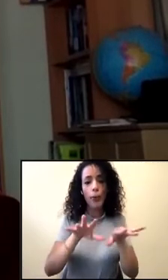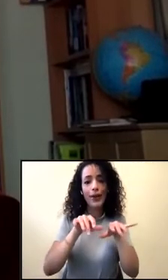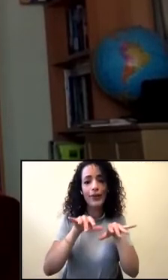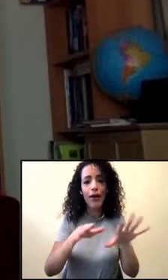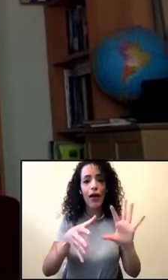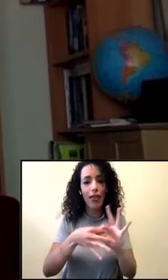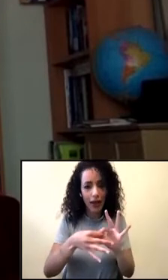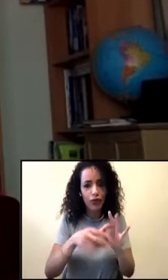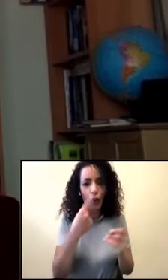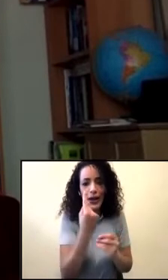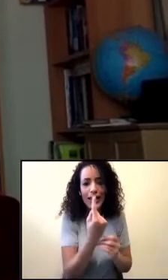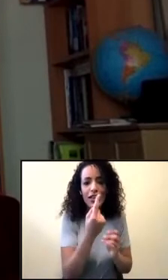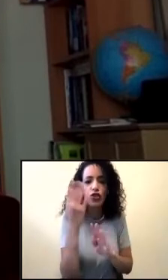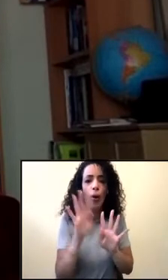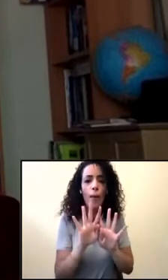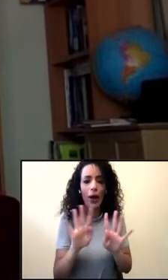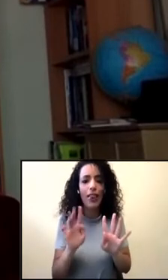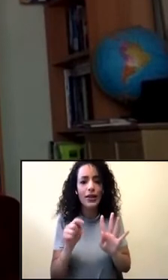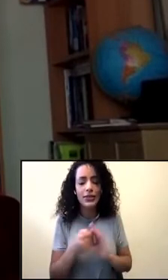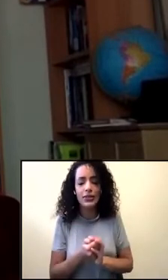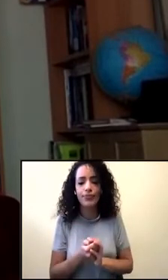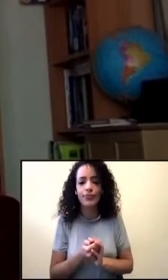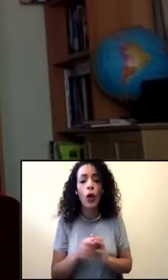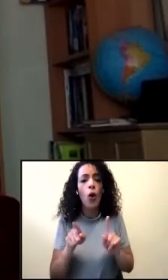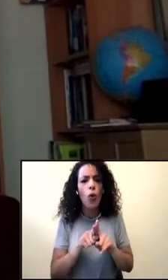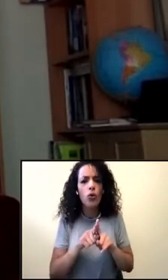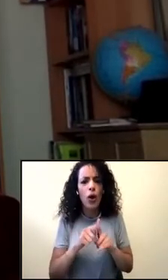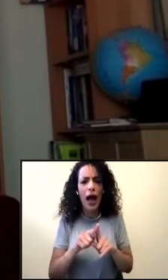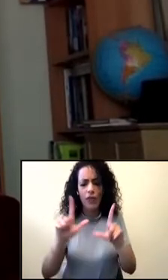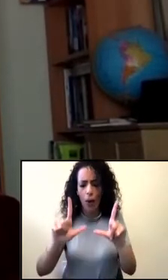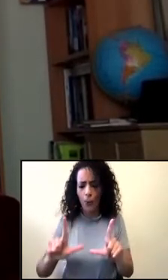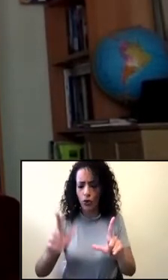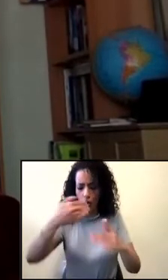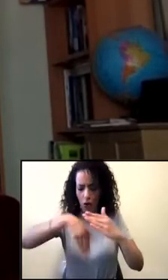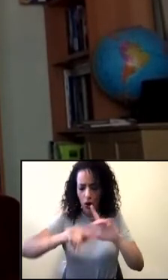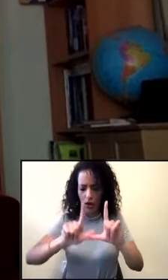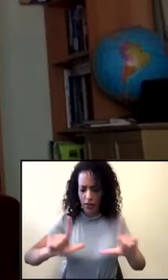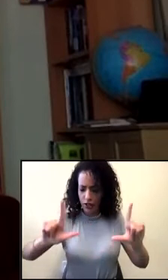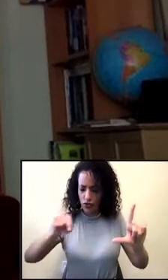You can also leave questions in the box under the screen. And welcome and thank you again Sumaya,